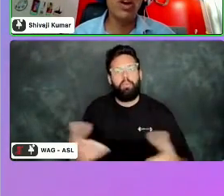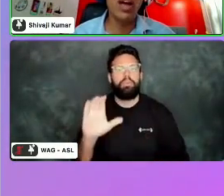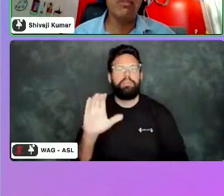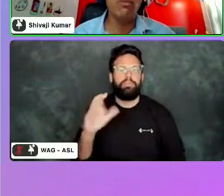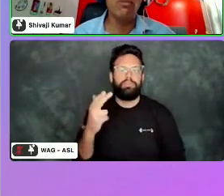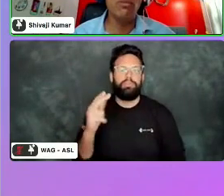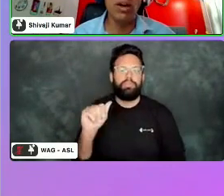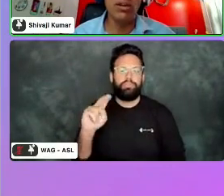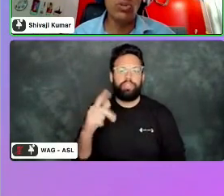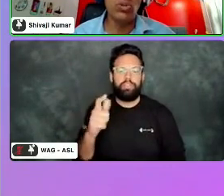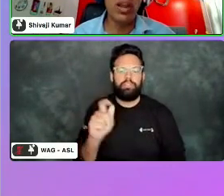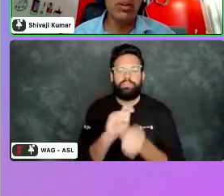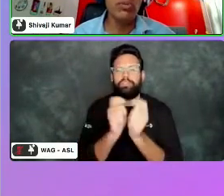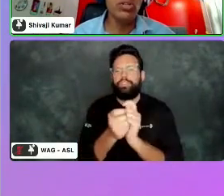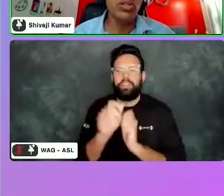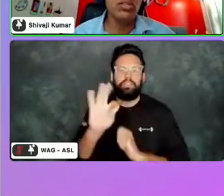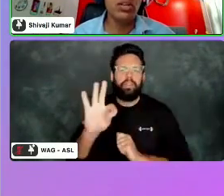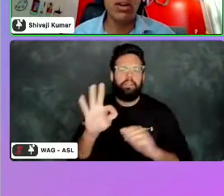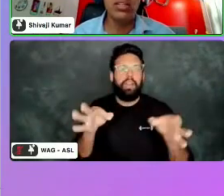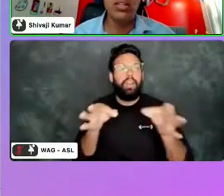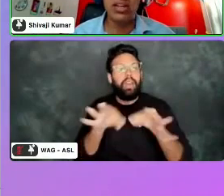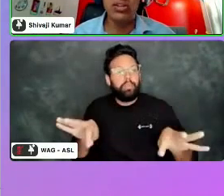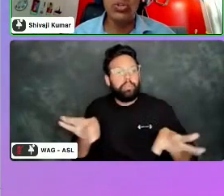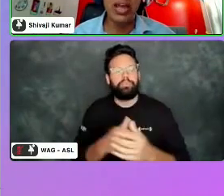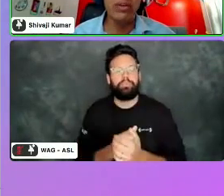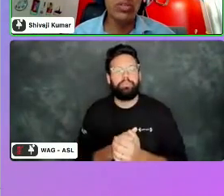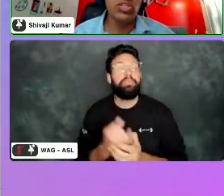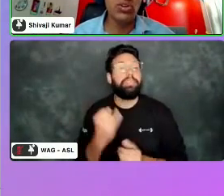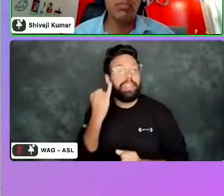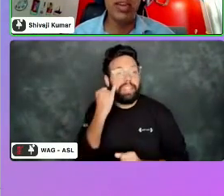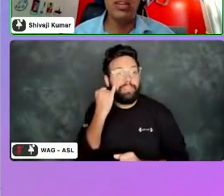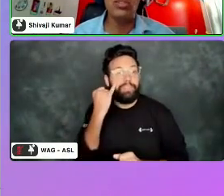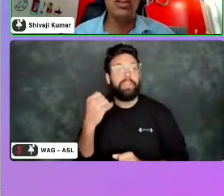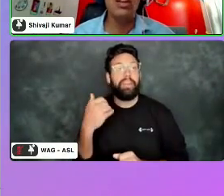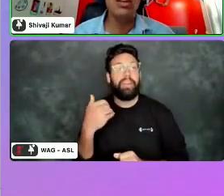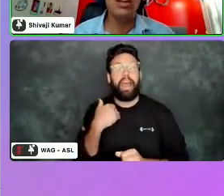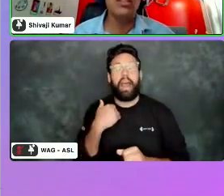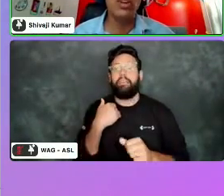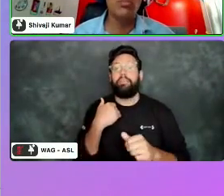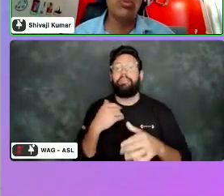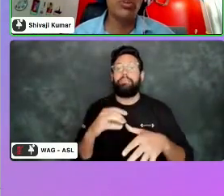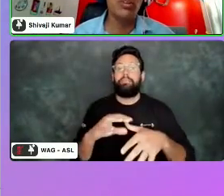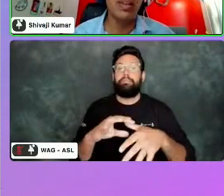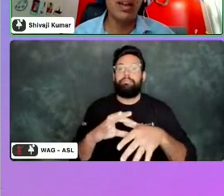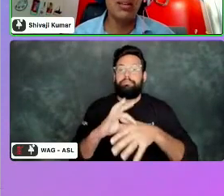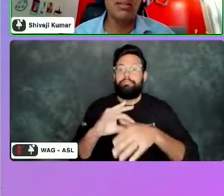If you have two languages content and two languages on your page, it is really important